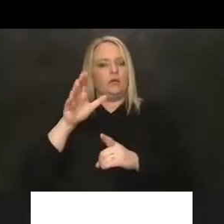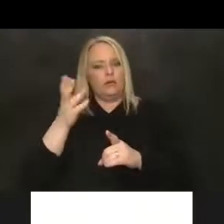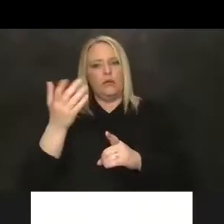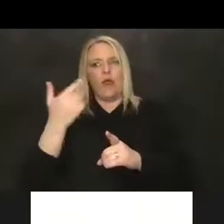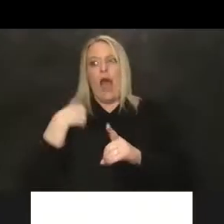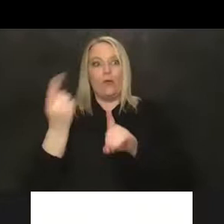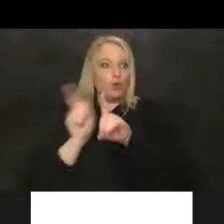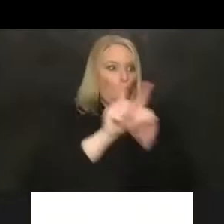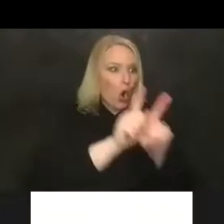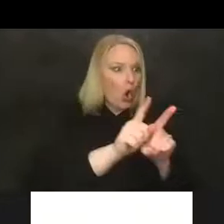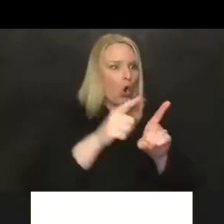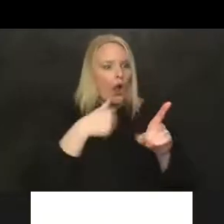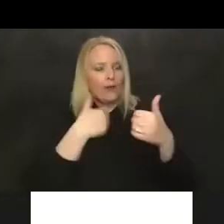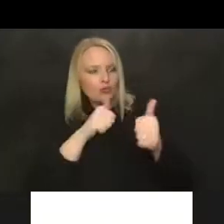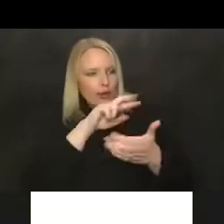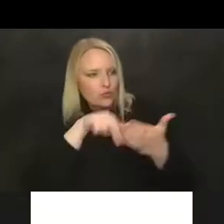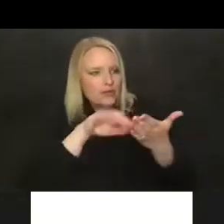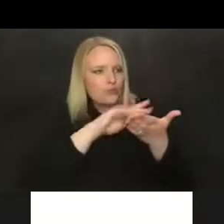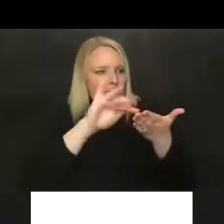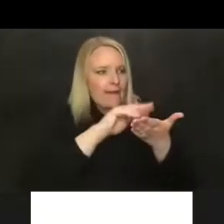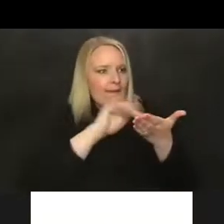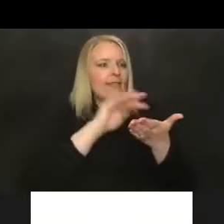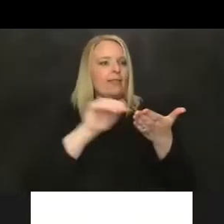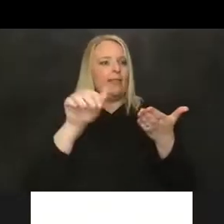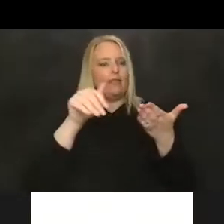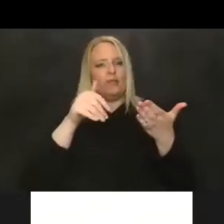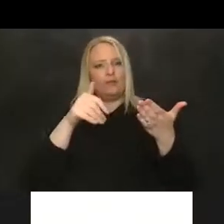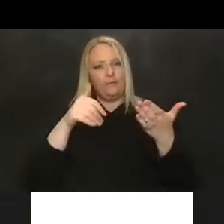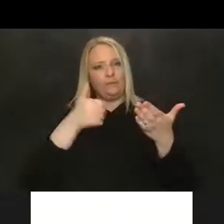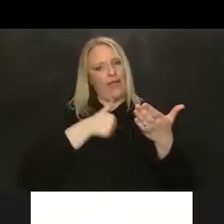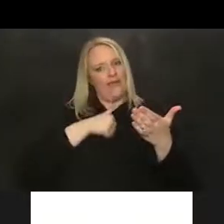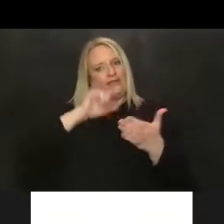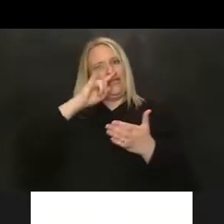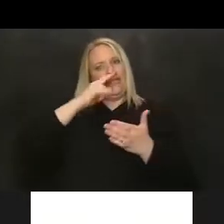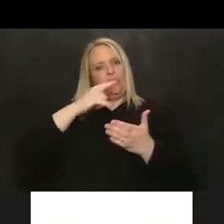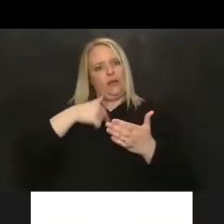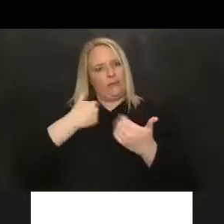trying to read braille and, you know, as a kid I was trying to figure out how people communicated.